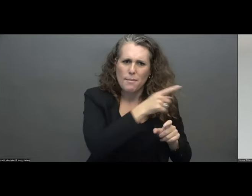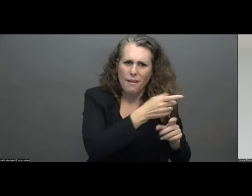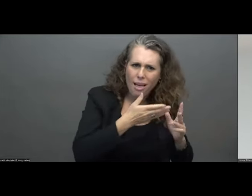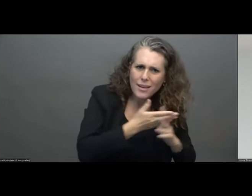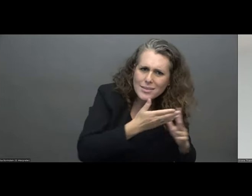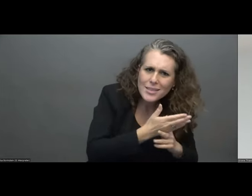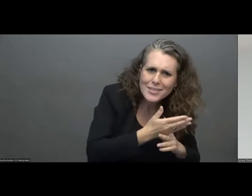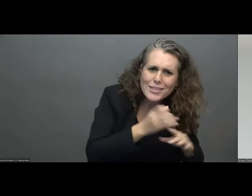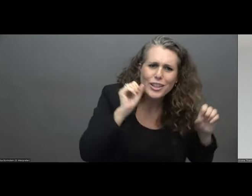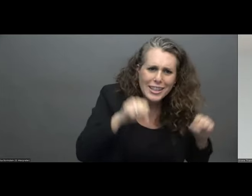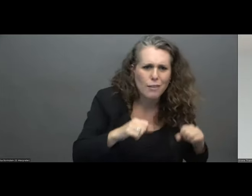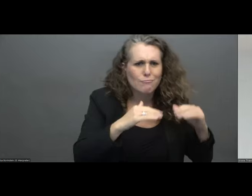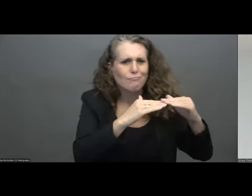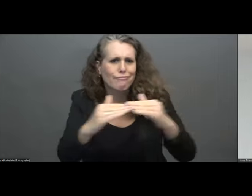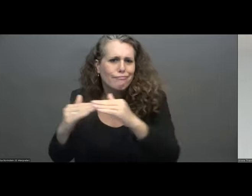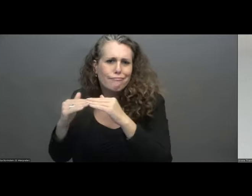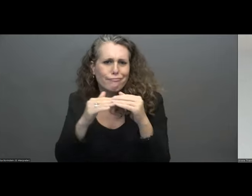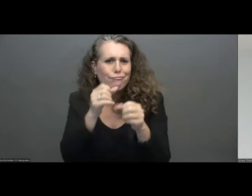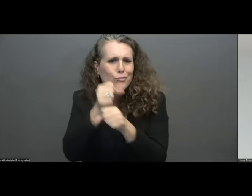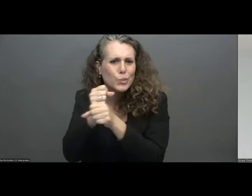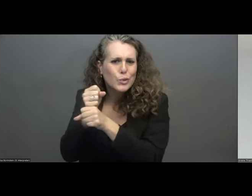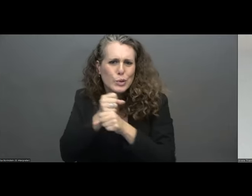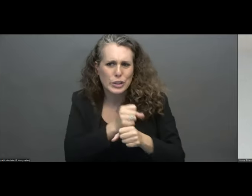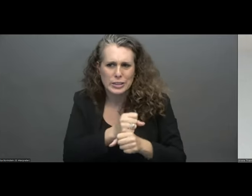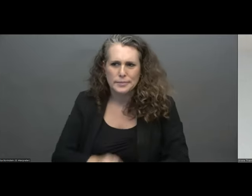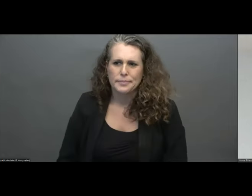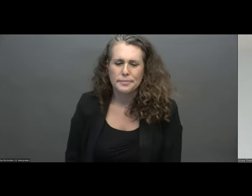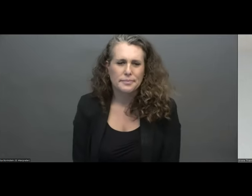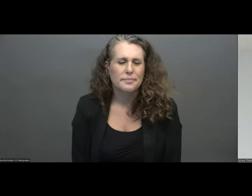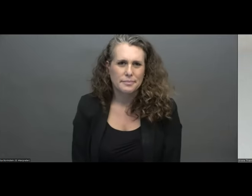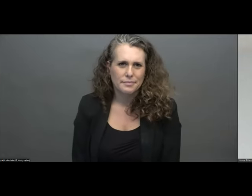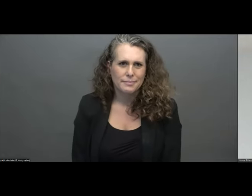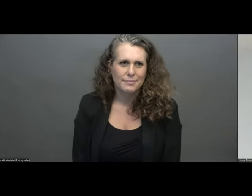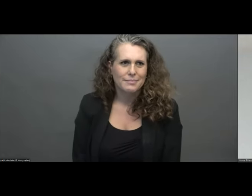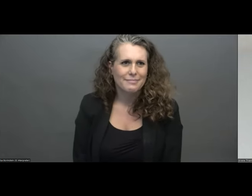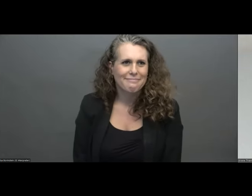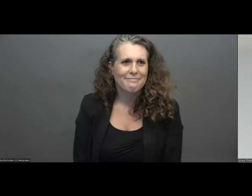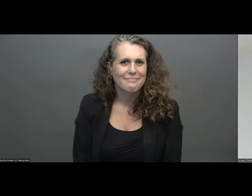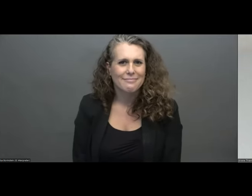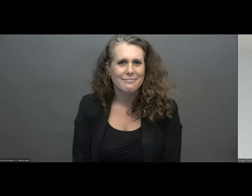16:12:59 I think we should kick off a velocity TV, the quantum reality mentality about national